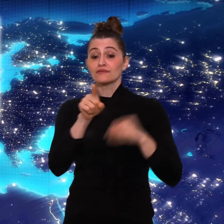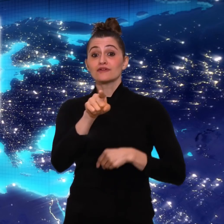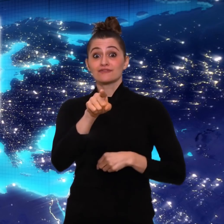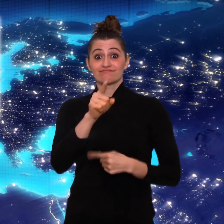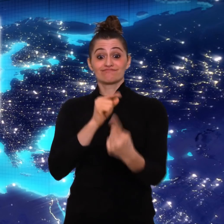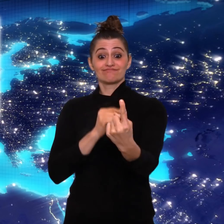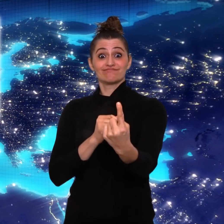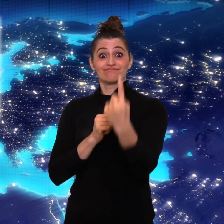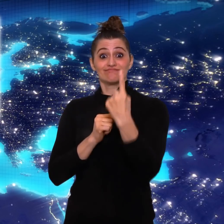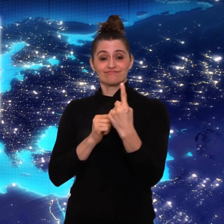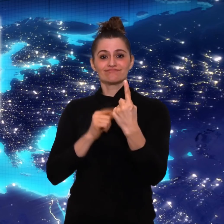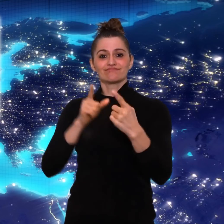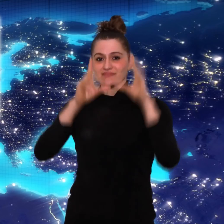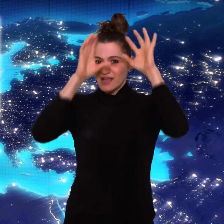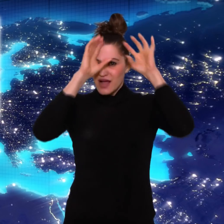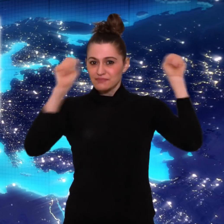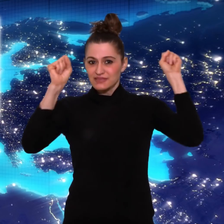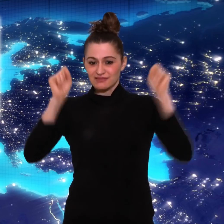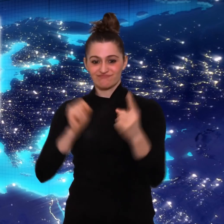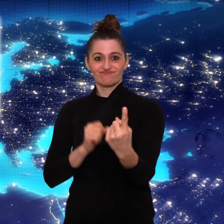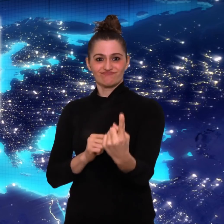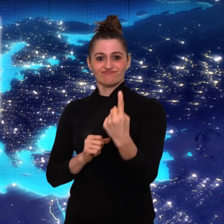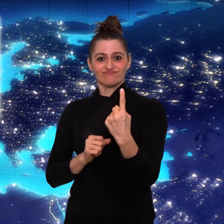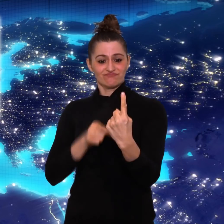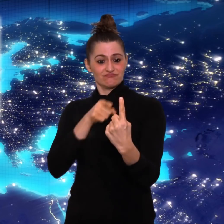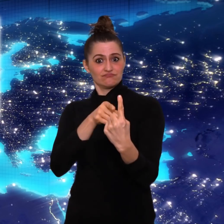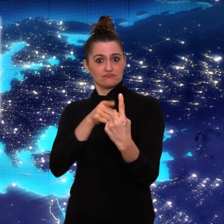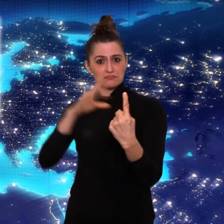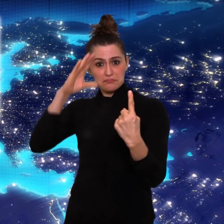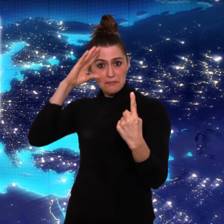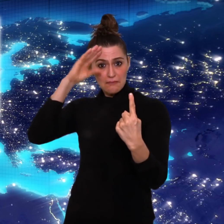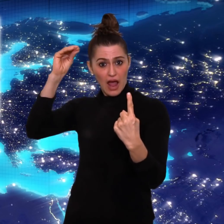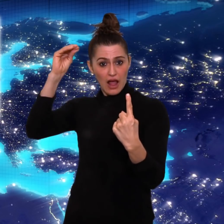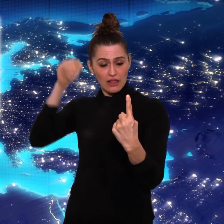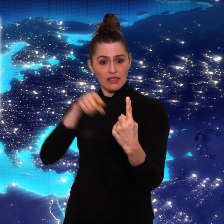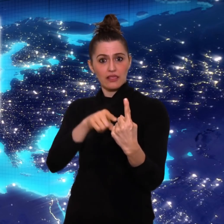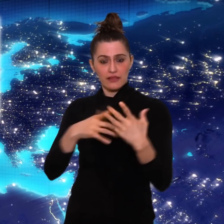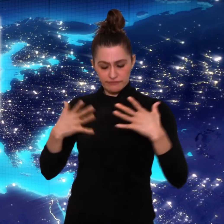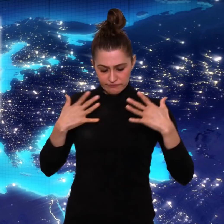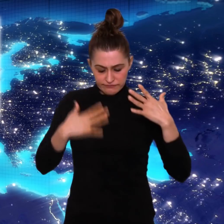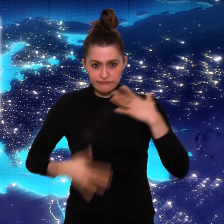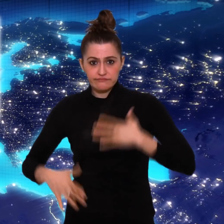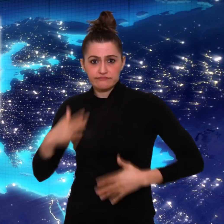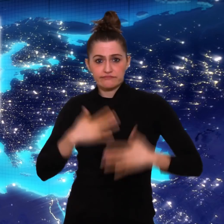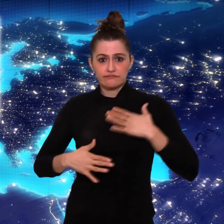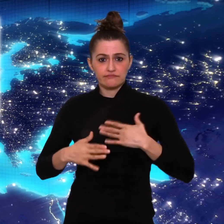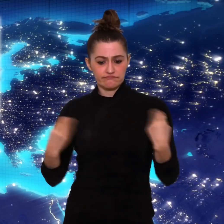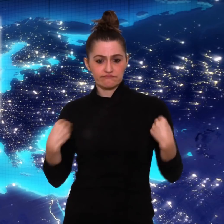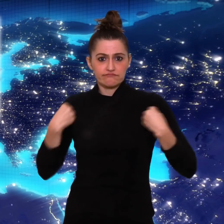seen walking out on the day of his